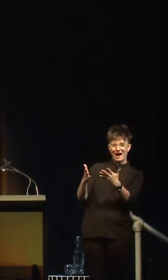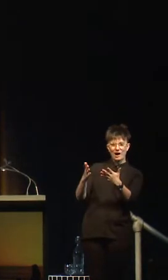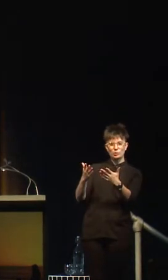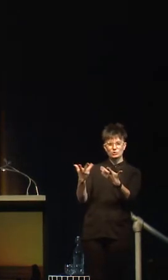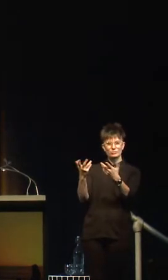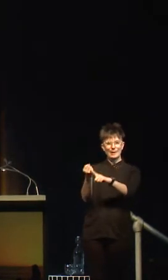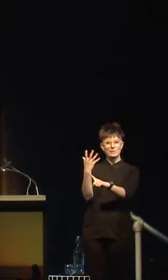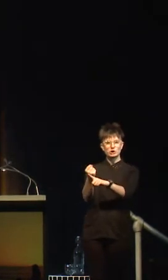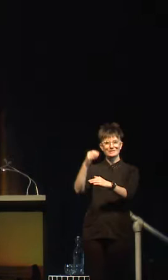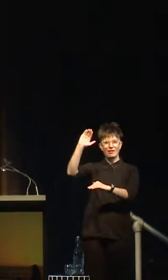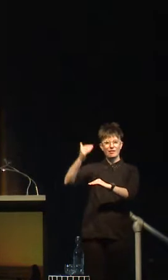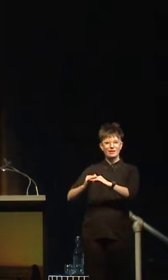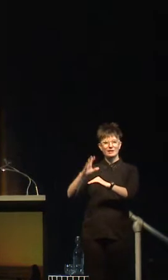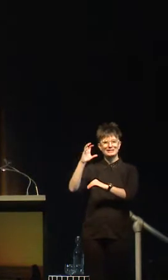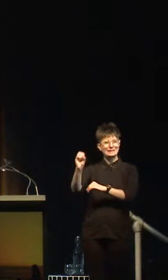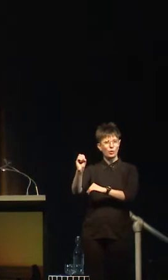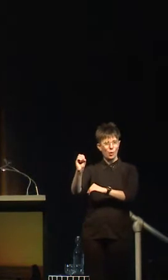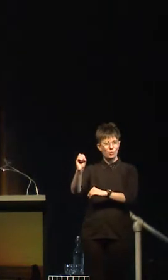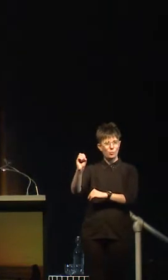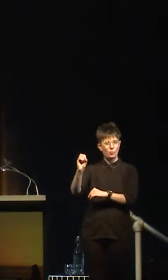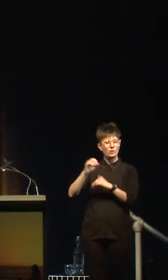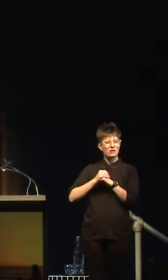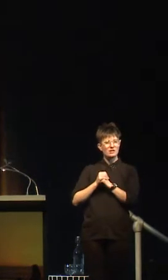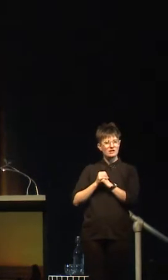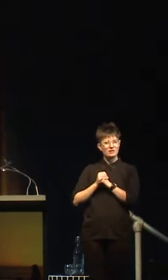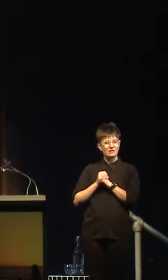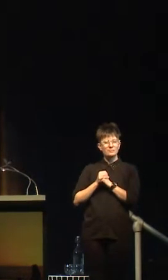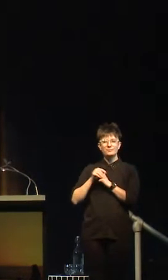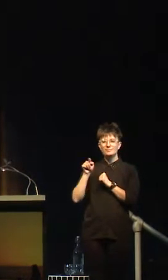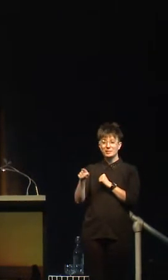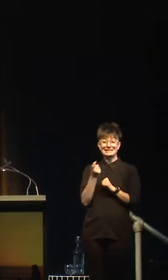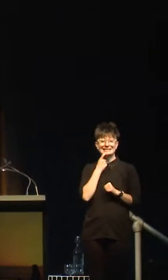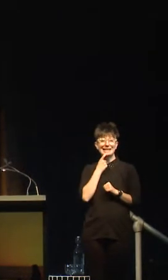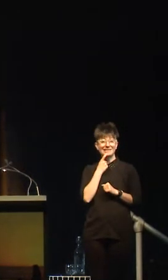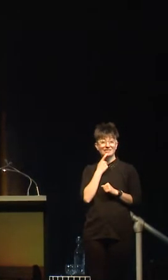In 30 years, and currently still has made roughly the same way as it was made 200 years